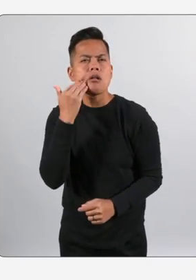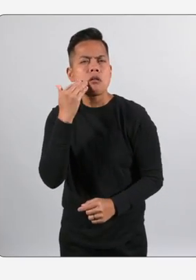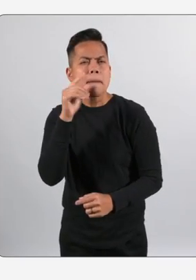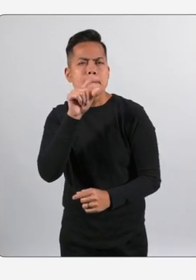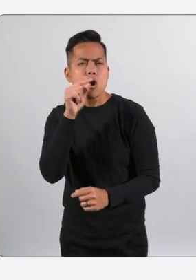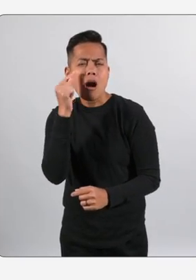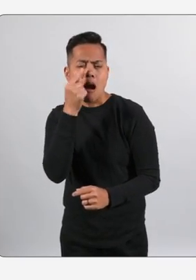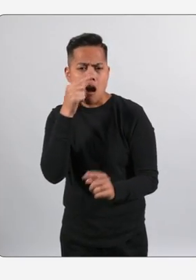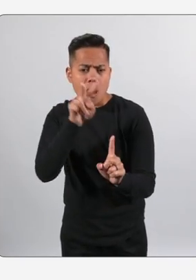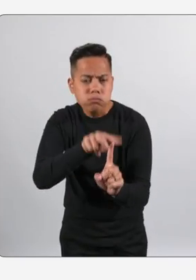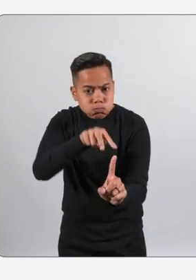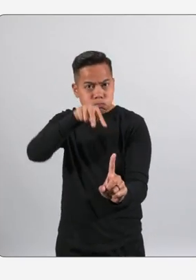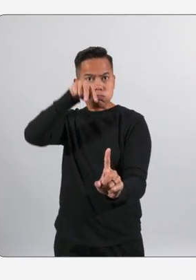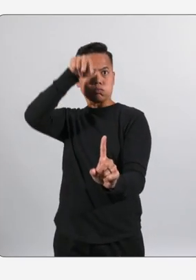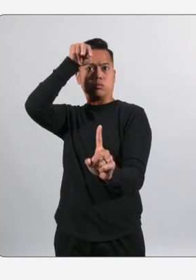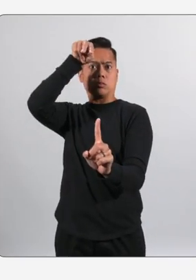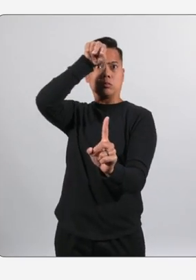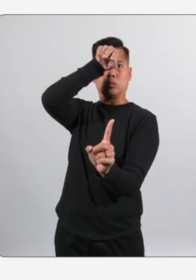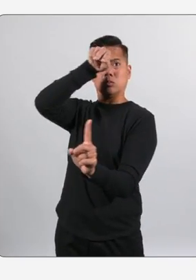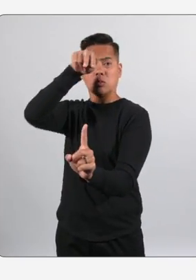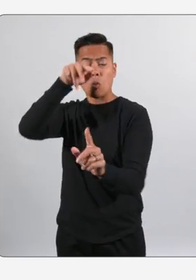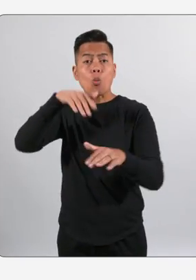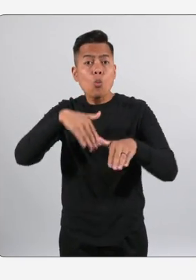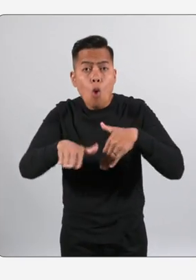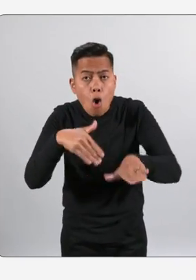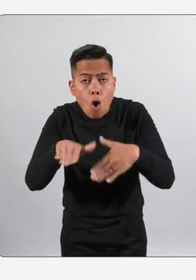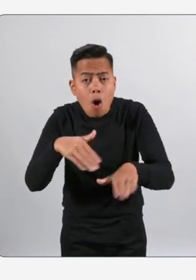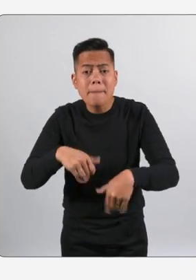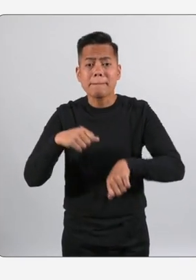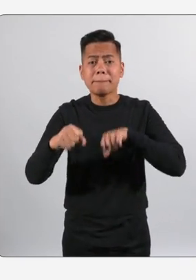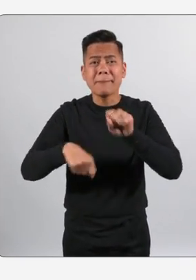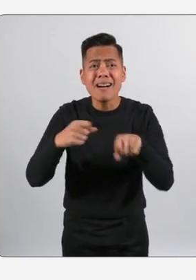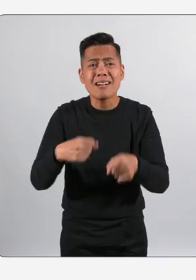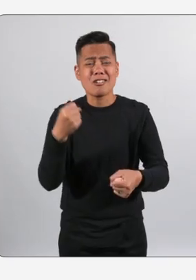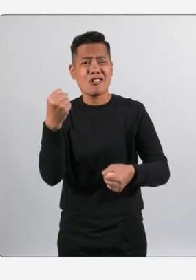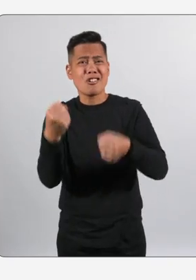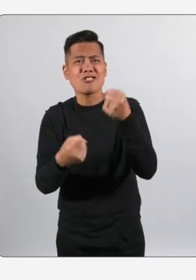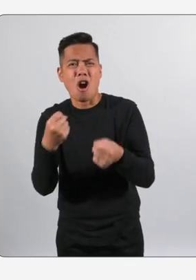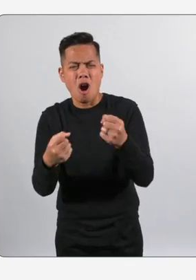your trip, whether it's on foot, bike or car. I love it. It gives you like this